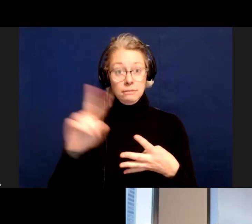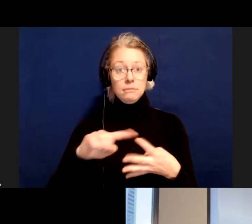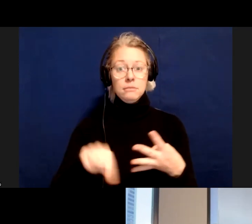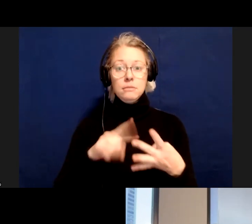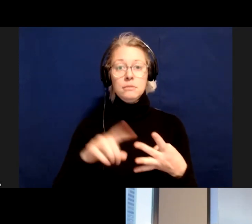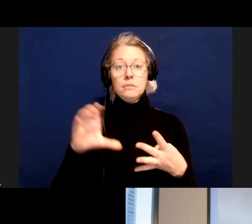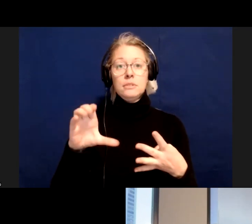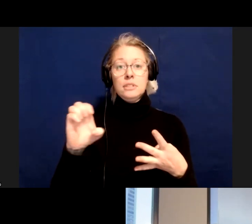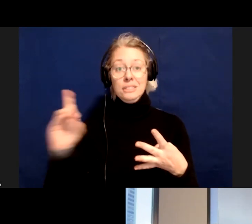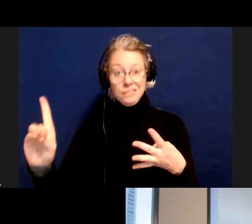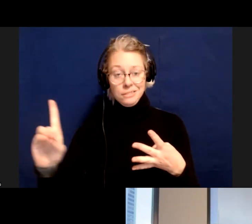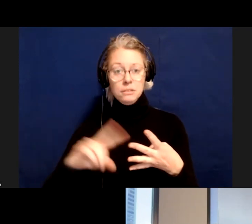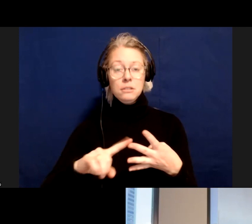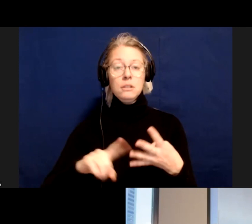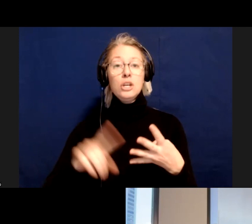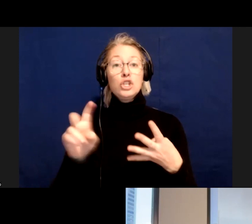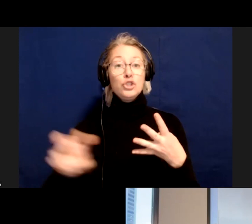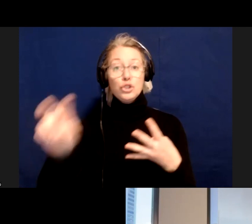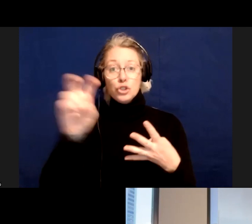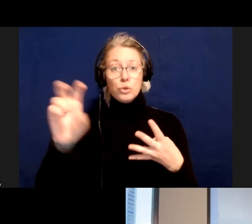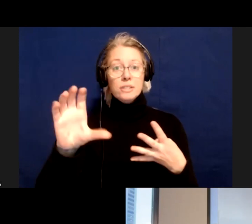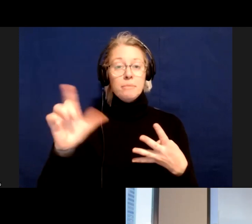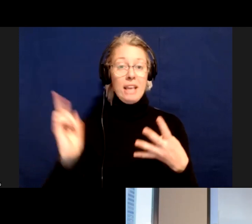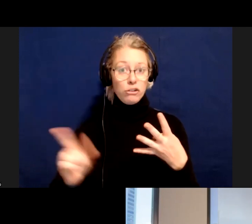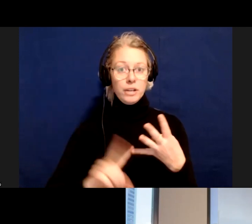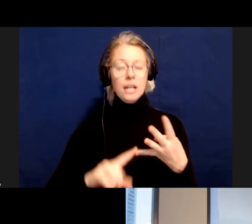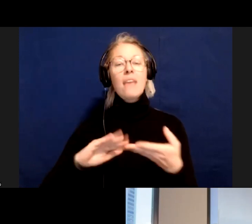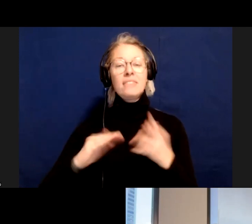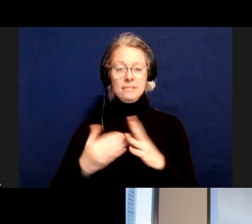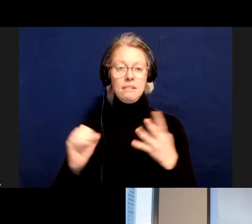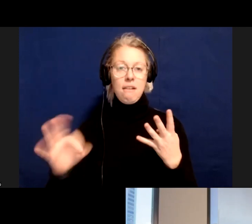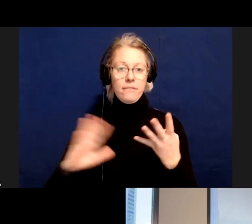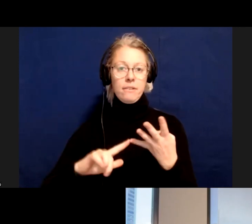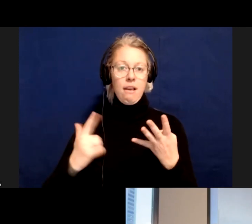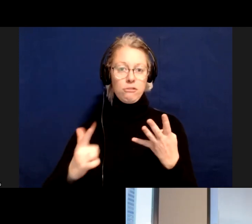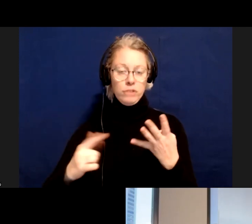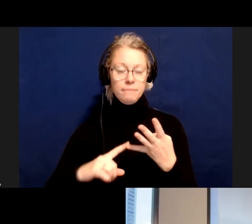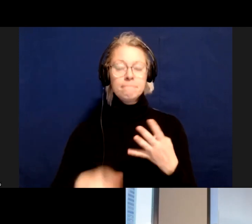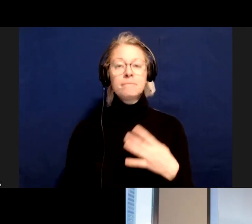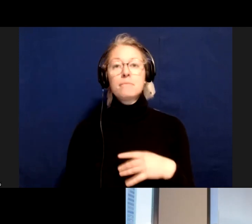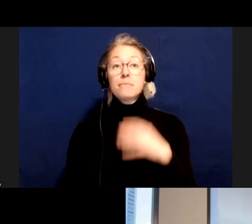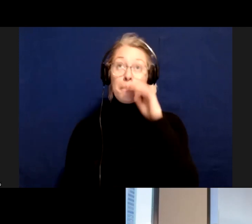Calgary Economic Development, Tourism Calgary and the City of Calgary. In terms of the processes,